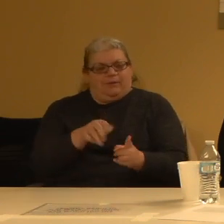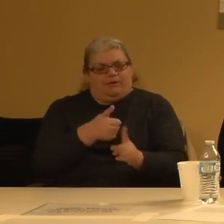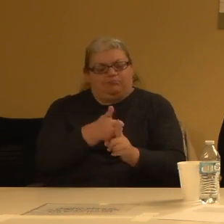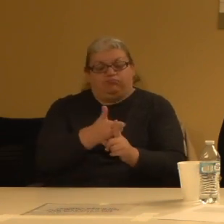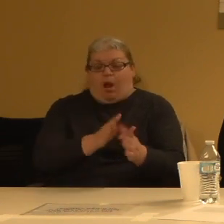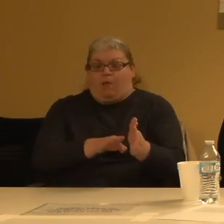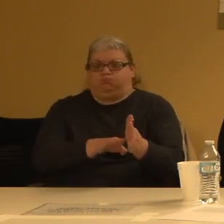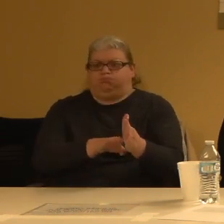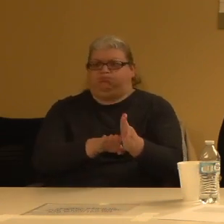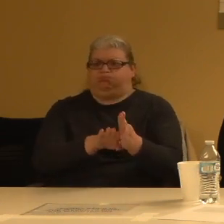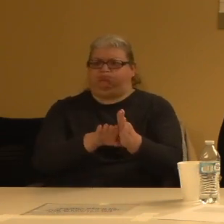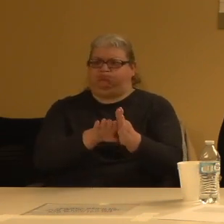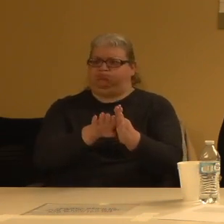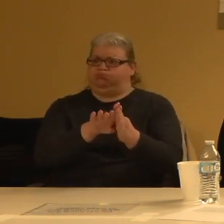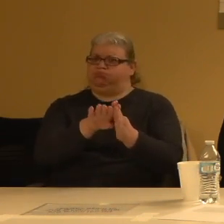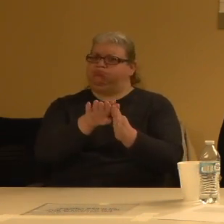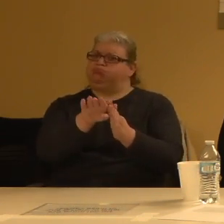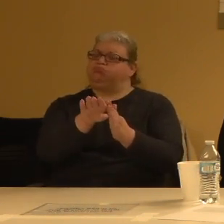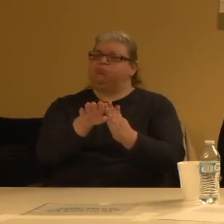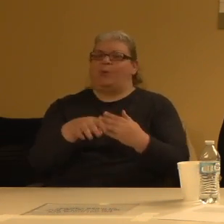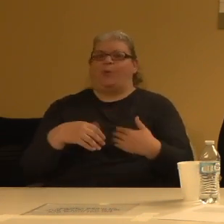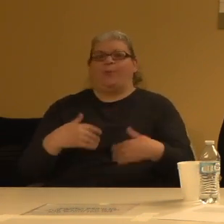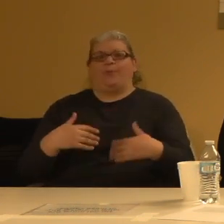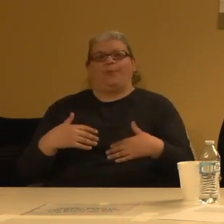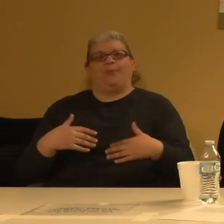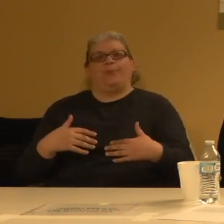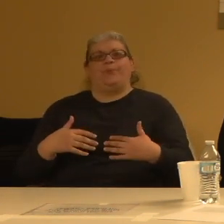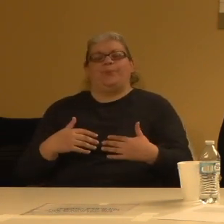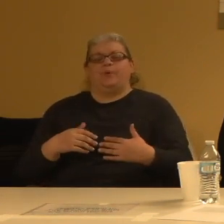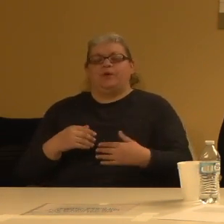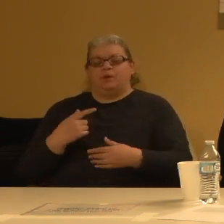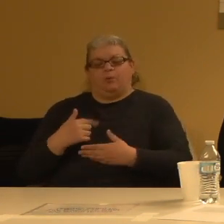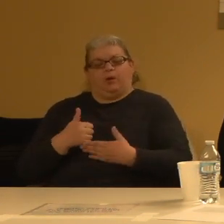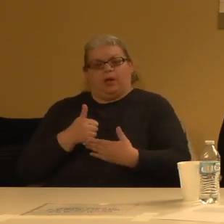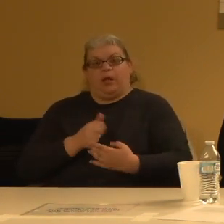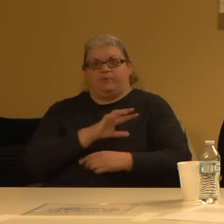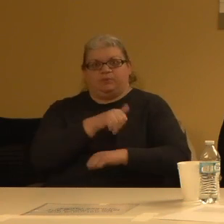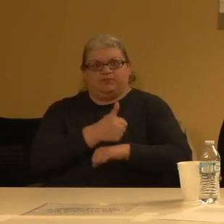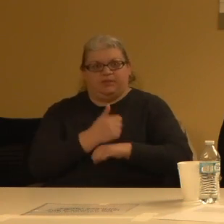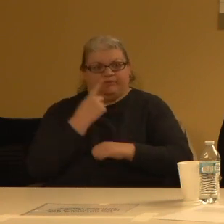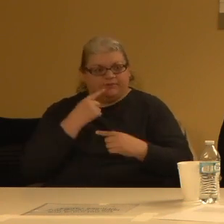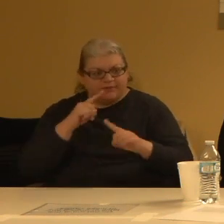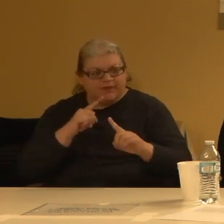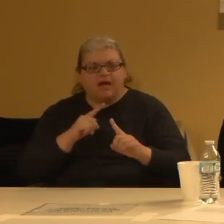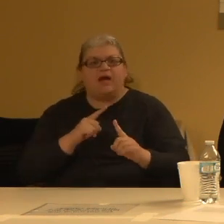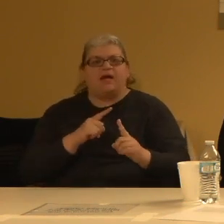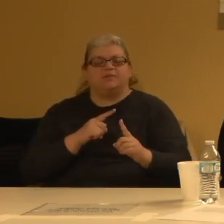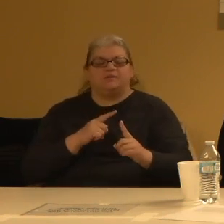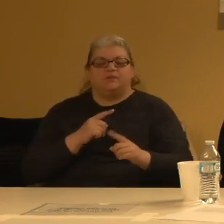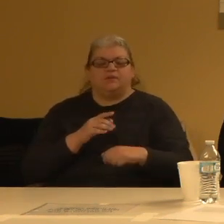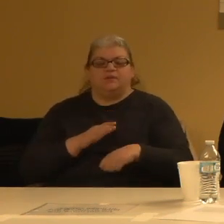really like everyone treated her, because back to you gotta set people up for success. I already told everybody, "Look, one day I'm gonna leave and Camille's gonna be here, and